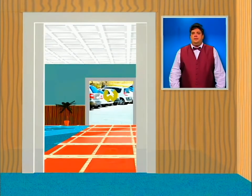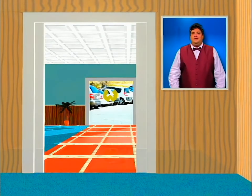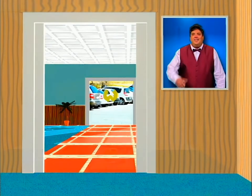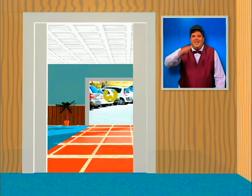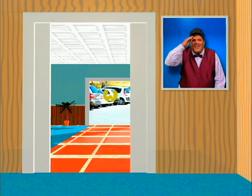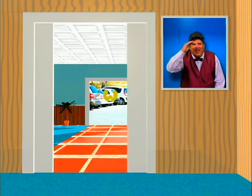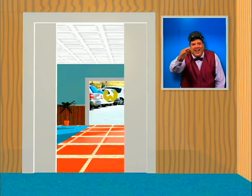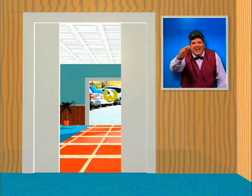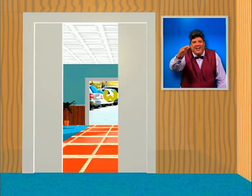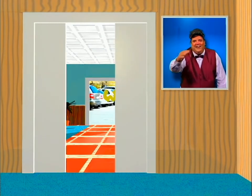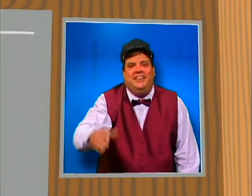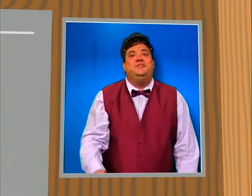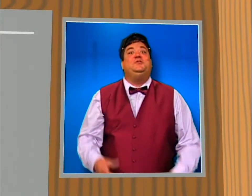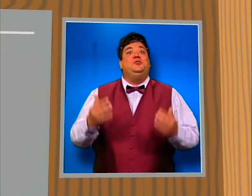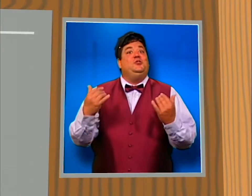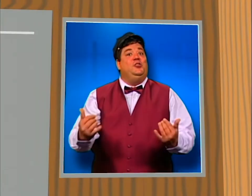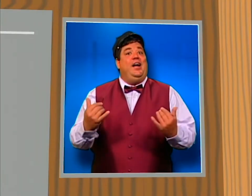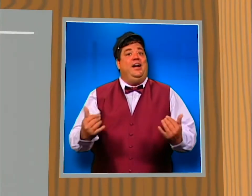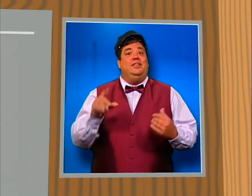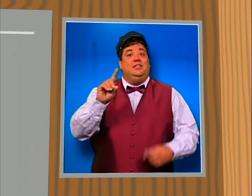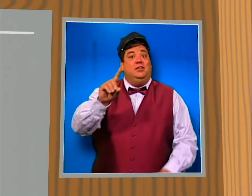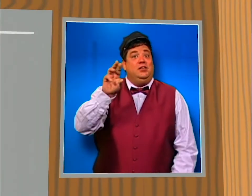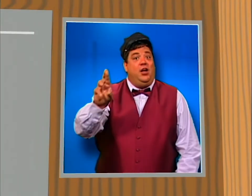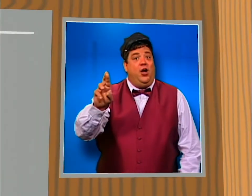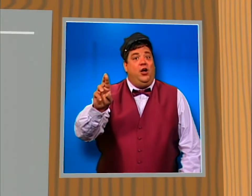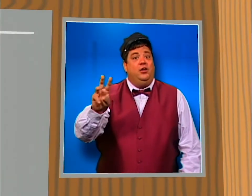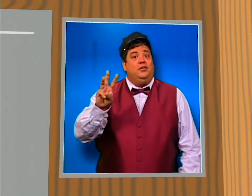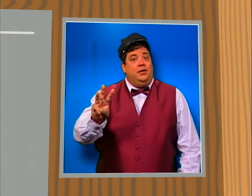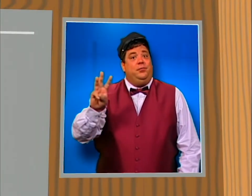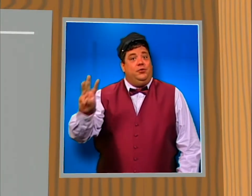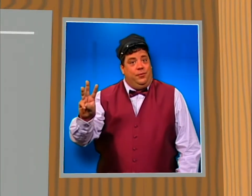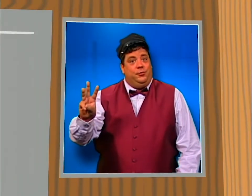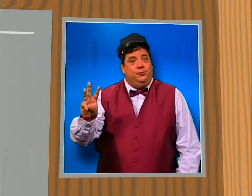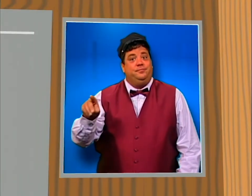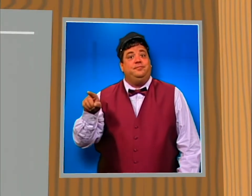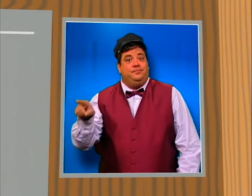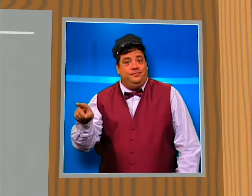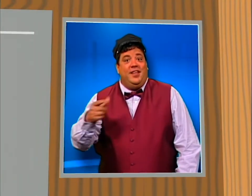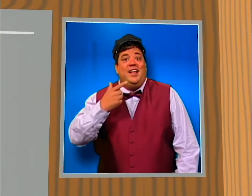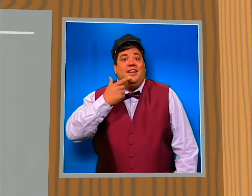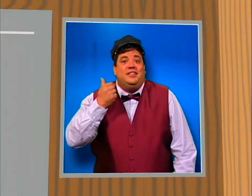HI, THERE! OH, YOU'VE GOT TO BE CAREFUL IN DR. WONDER'S WORKSHOP TODAY.